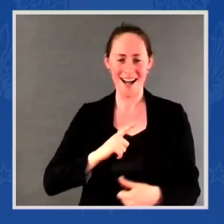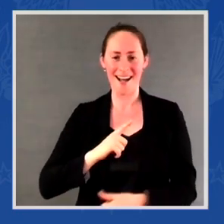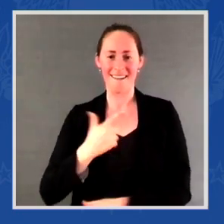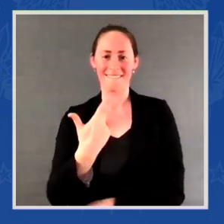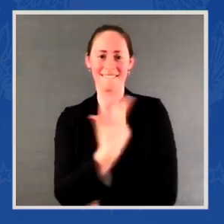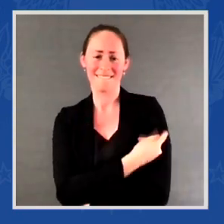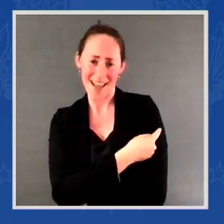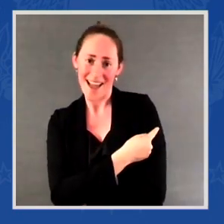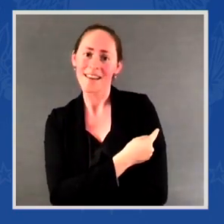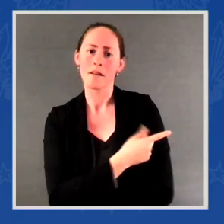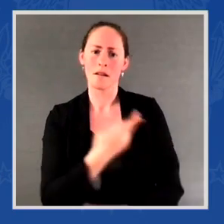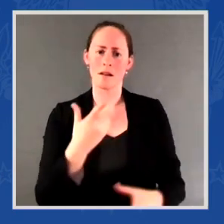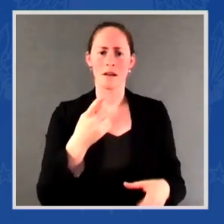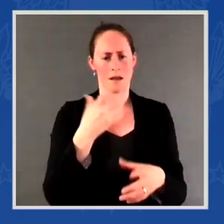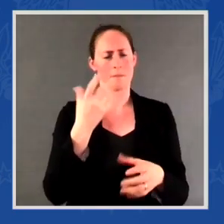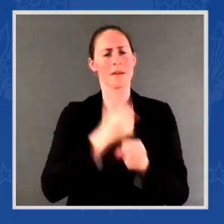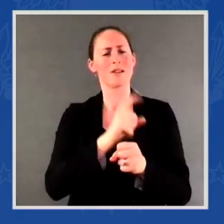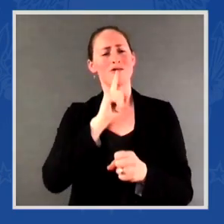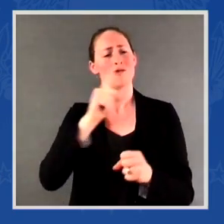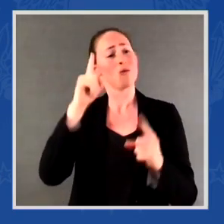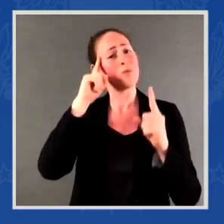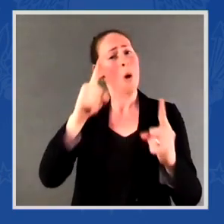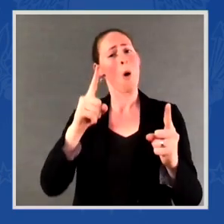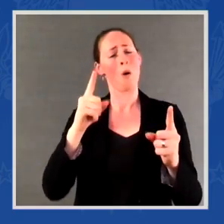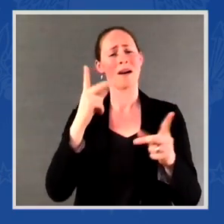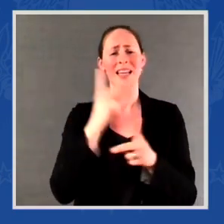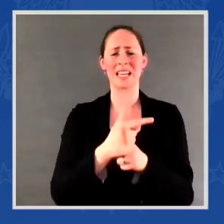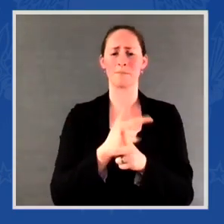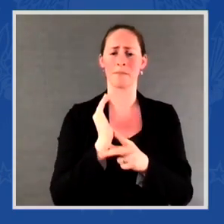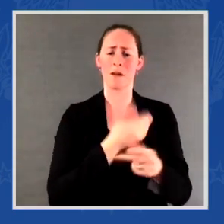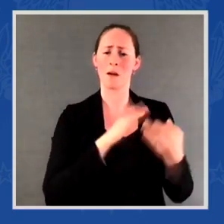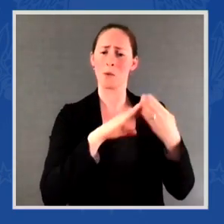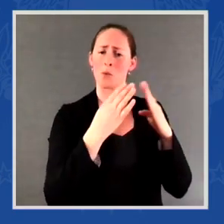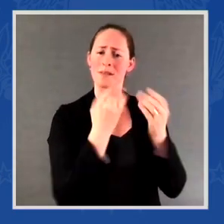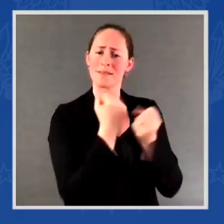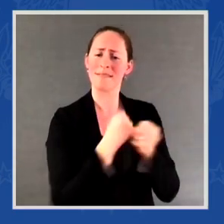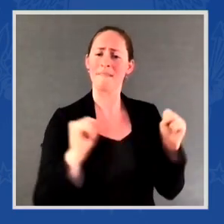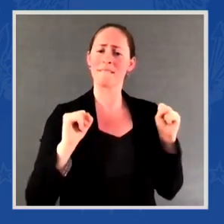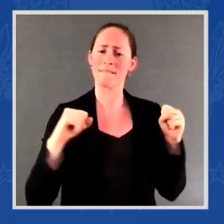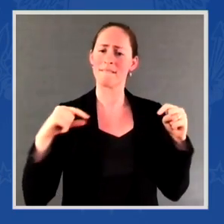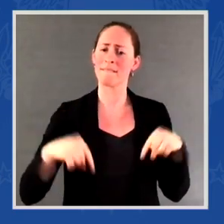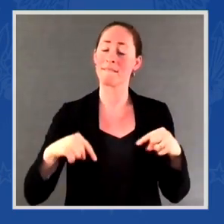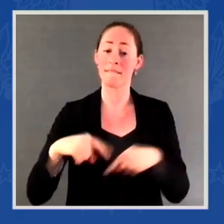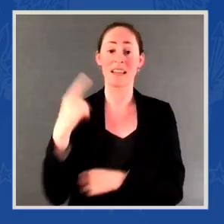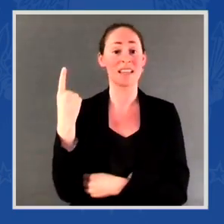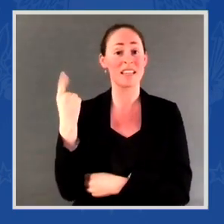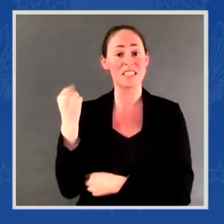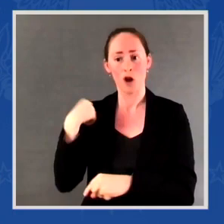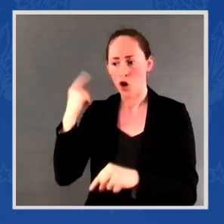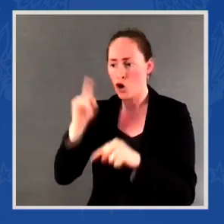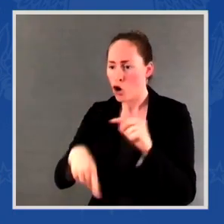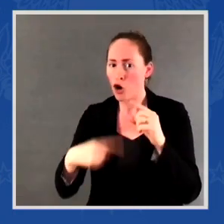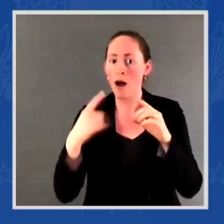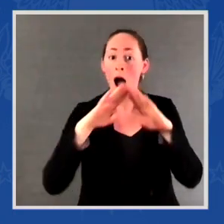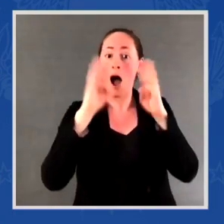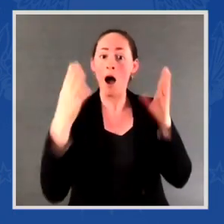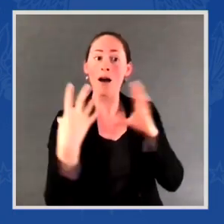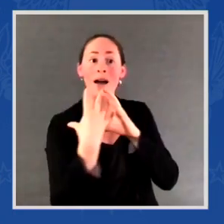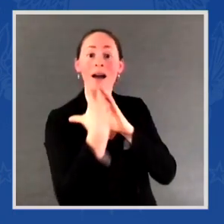We remembered what it was like last year, unable to leave the house, hug our friends or relatives. And we wanted to make sure